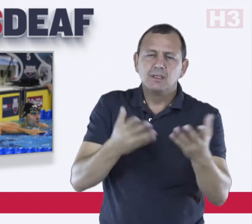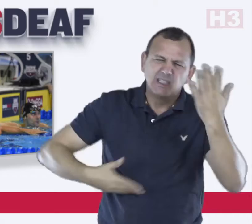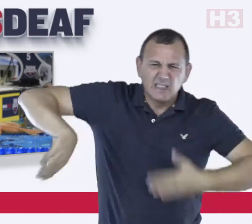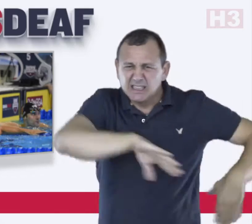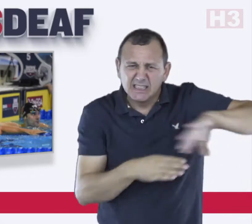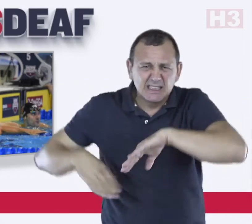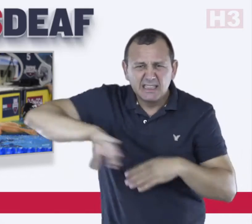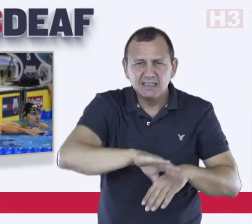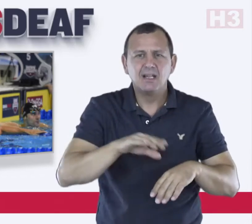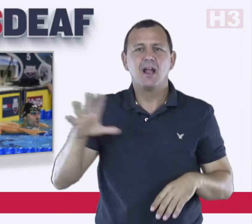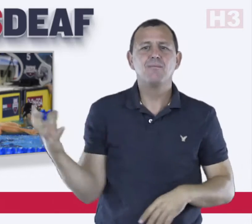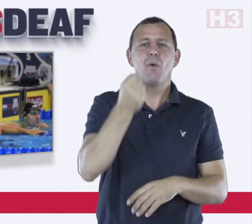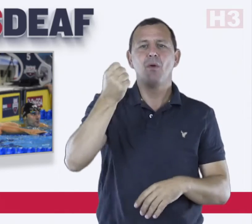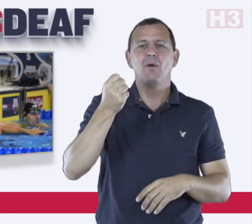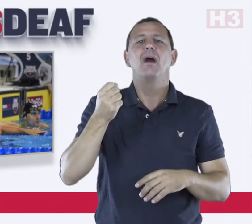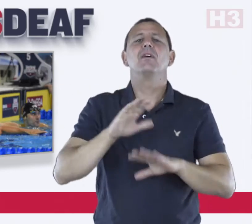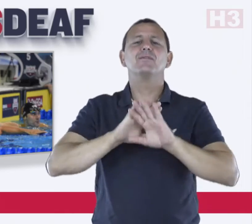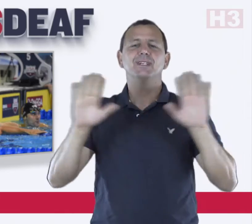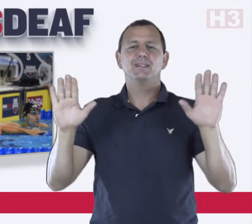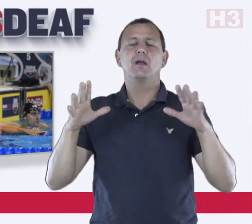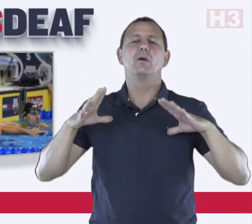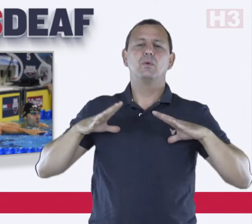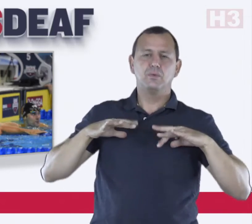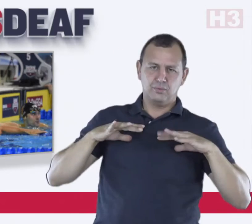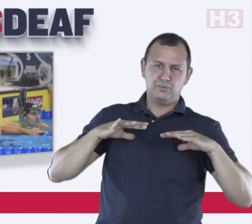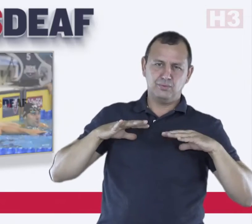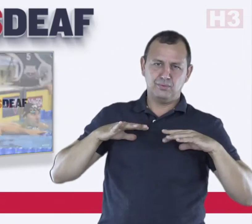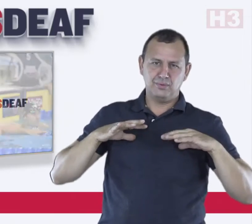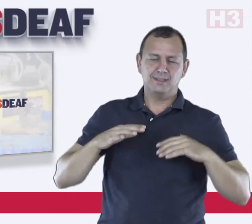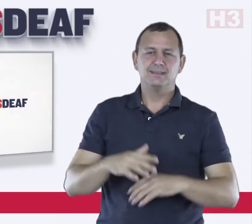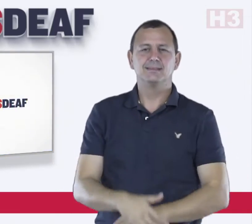a swimmer and finish his career before retiring.